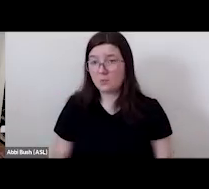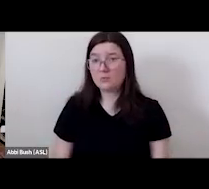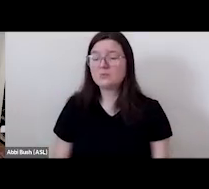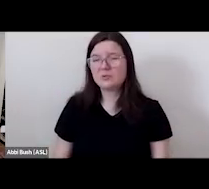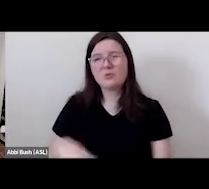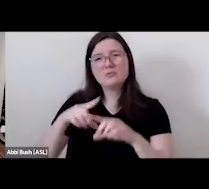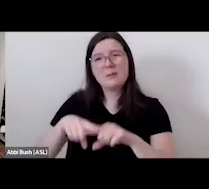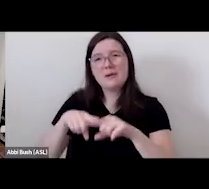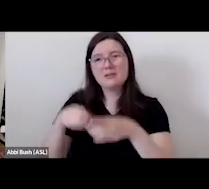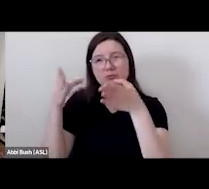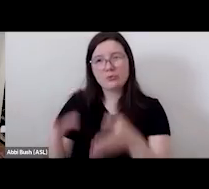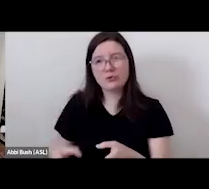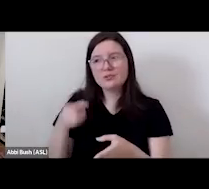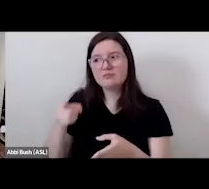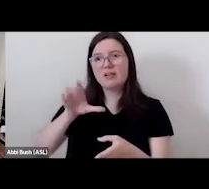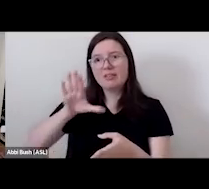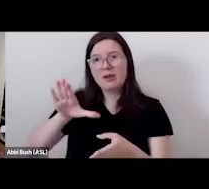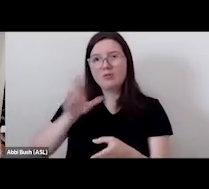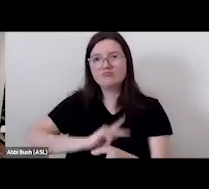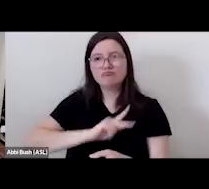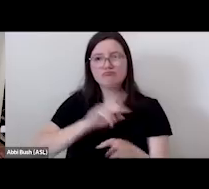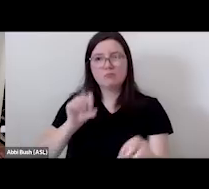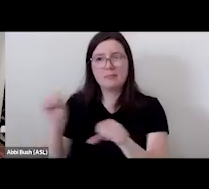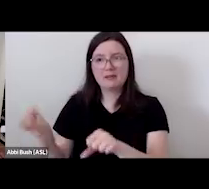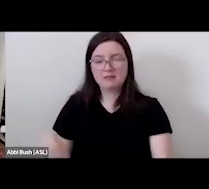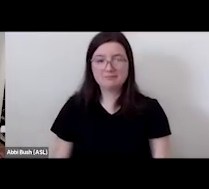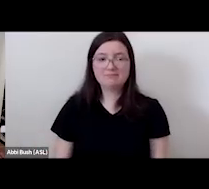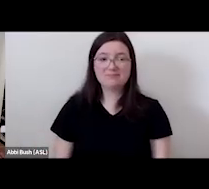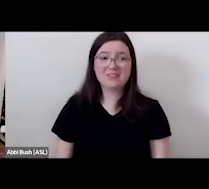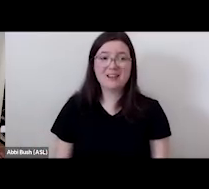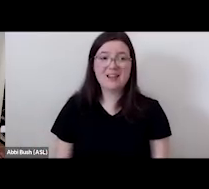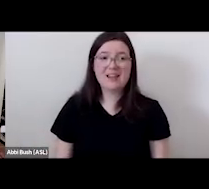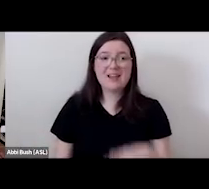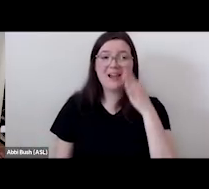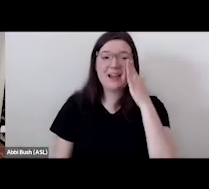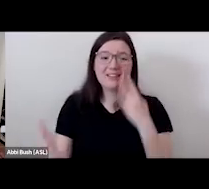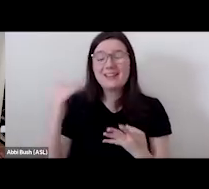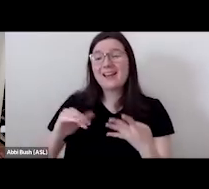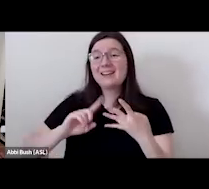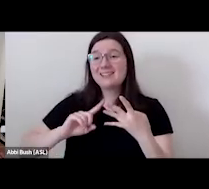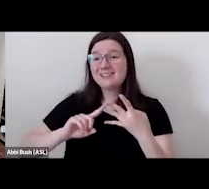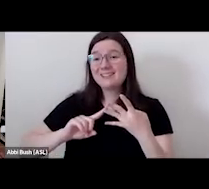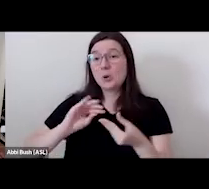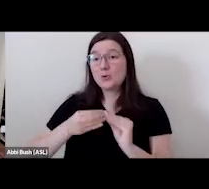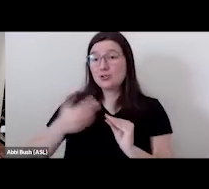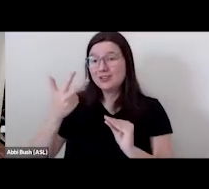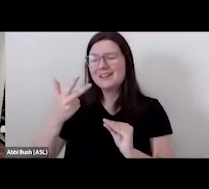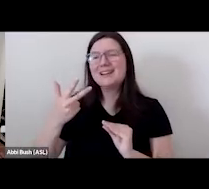that I think if you're in this training, you're probably already doing because it's all about empowerment and advocacy.